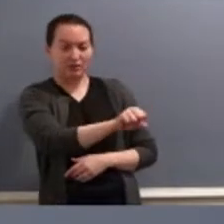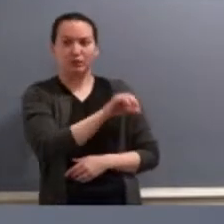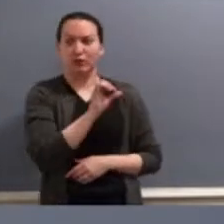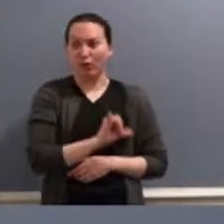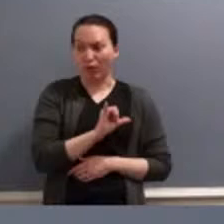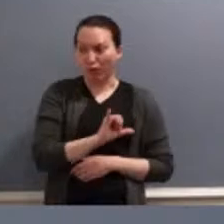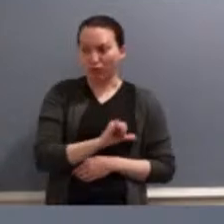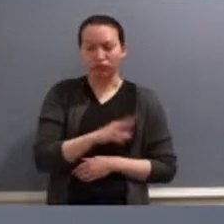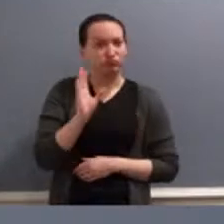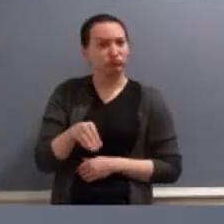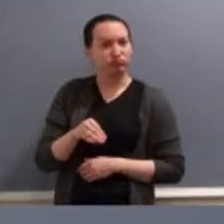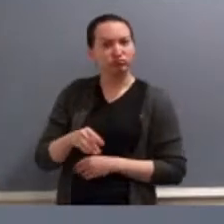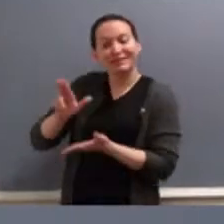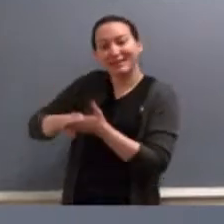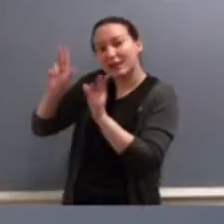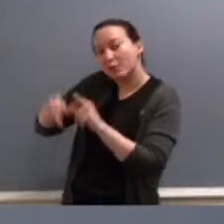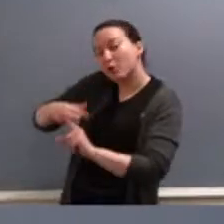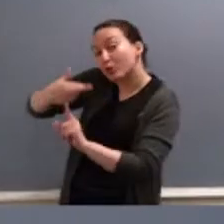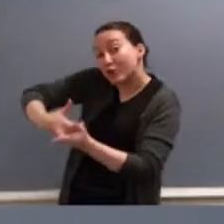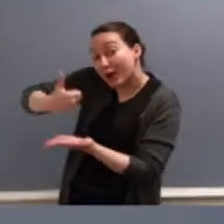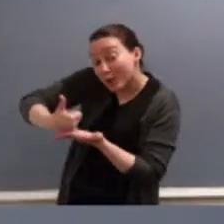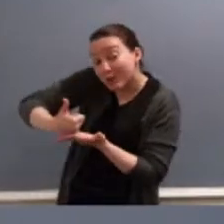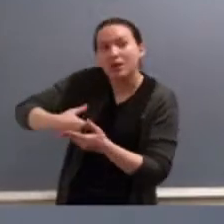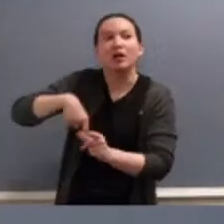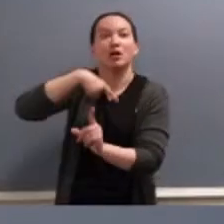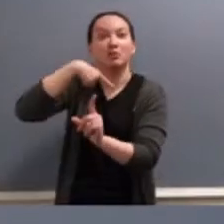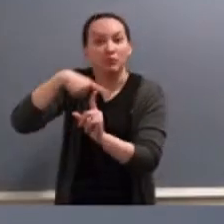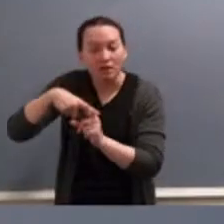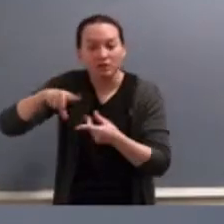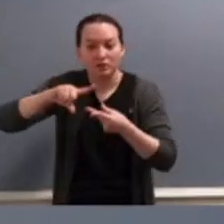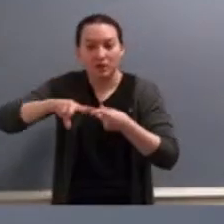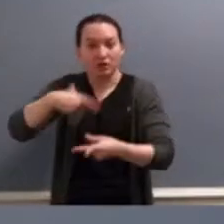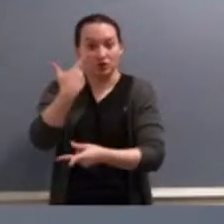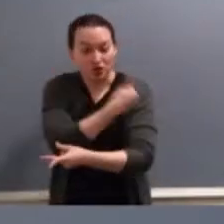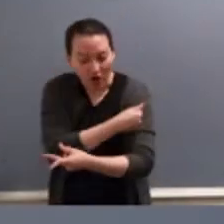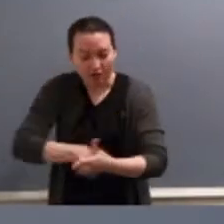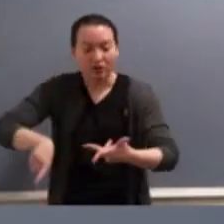her not only signed up for rental assistance not only to get the shots but also to get